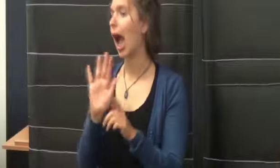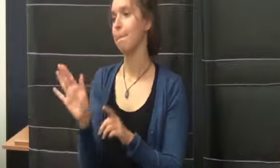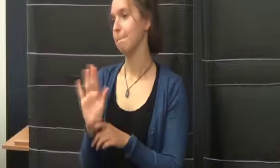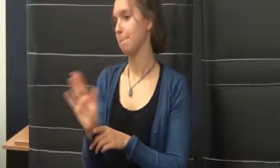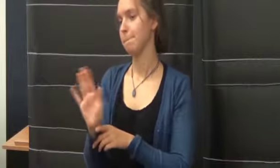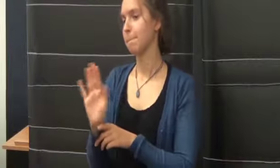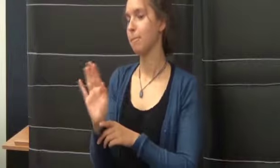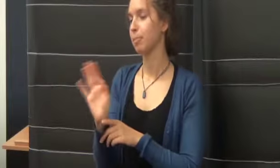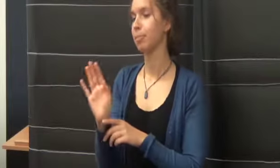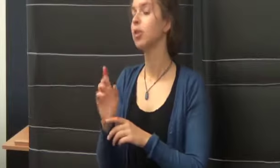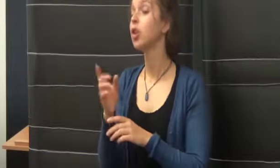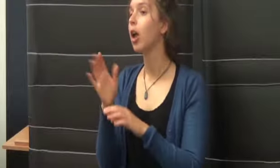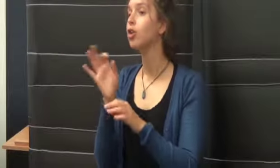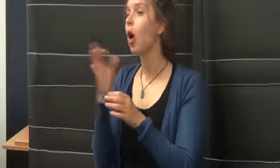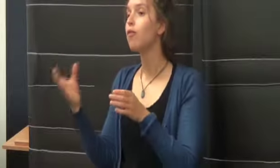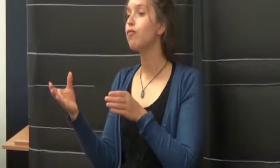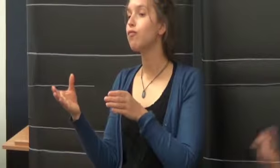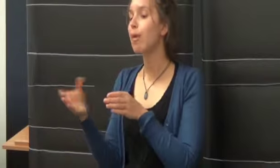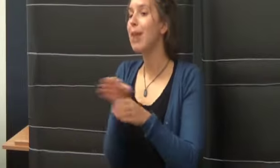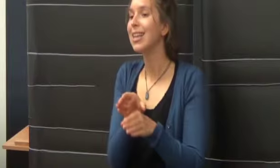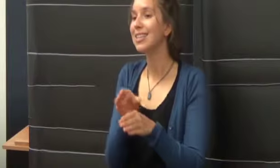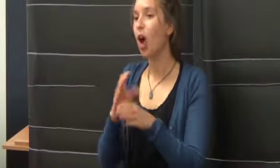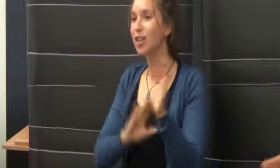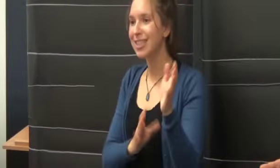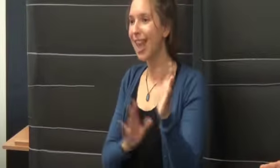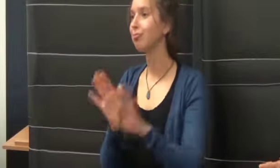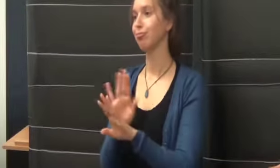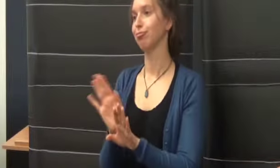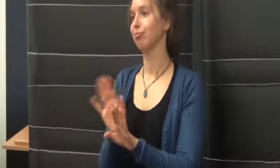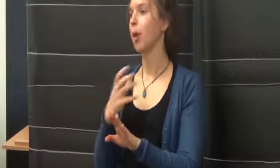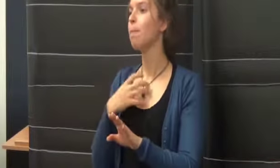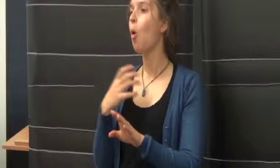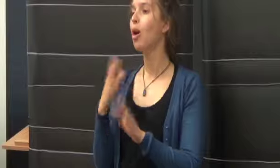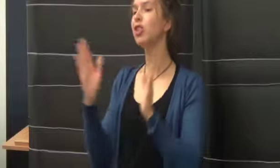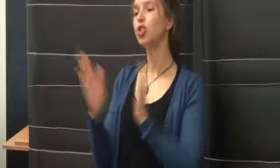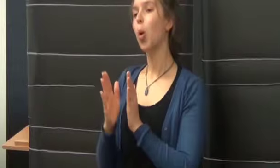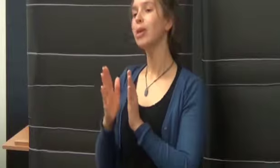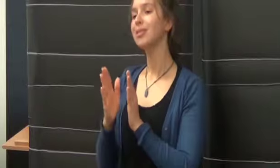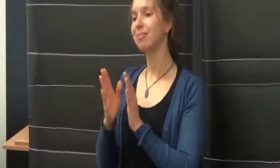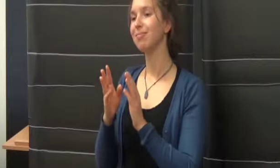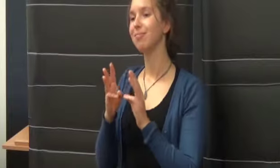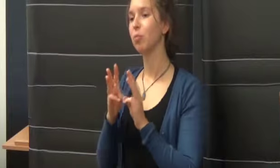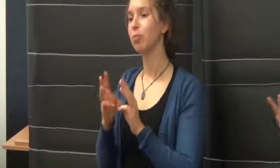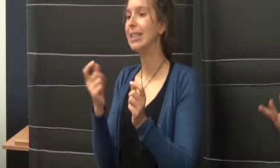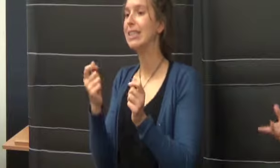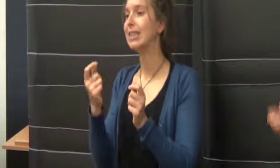You would never use haptics instead of Auslan. It's like a short cut way.